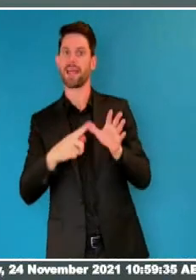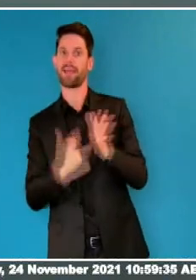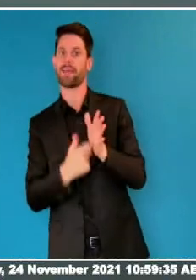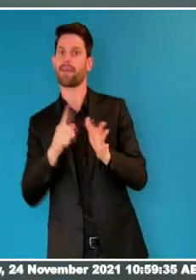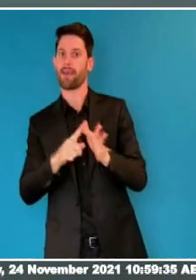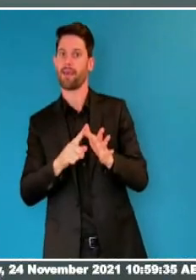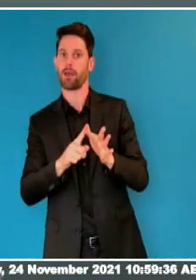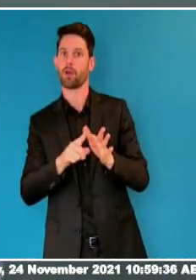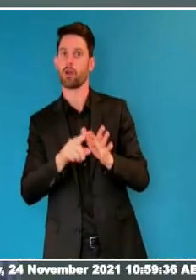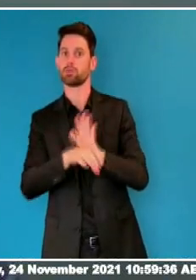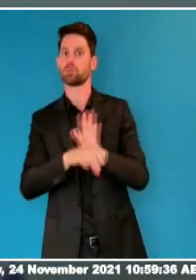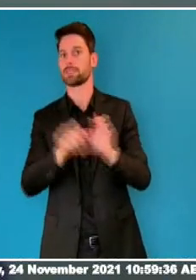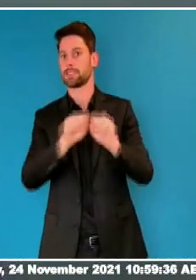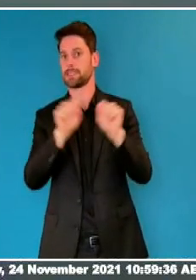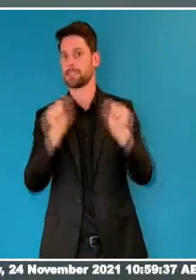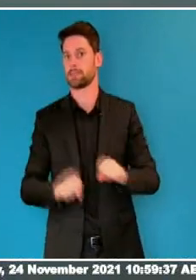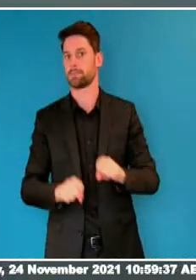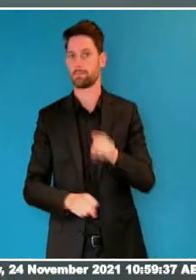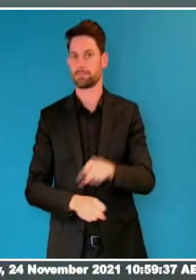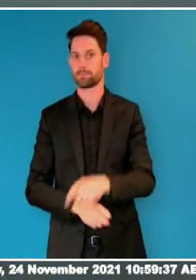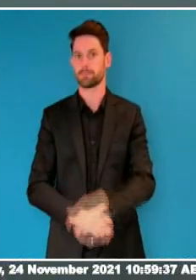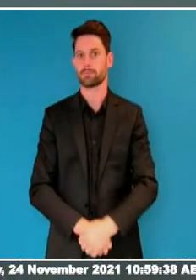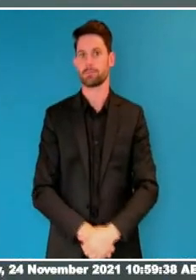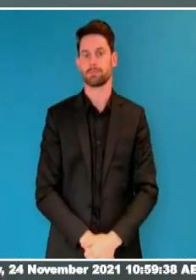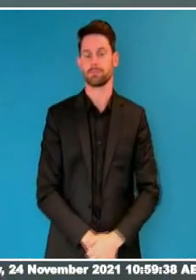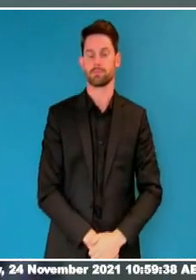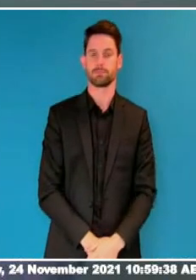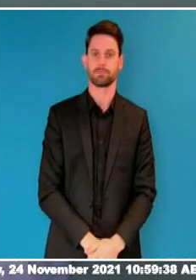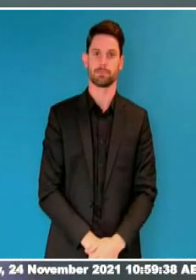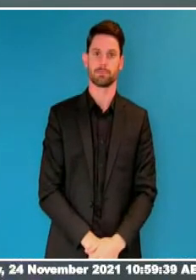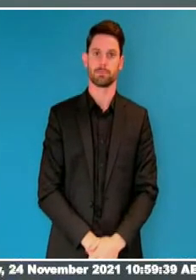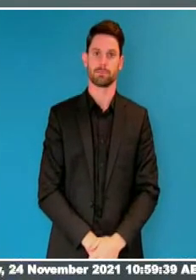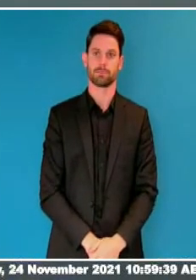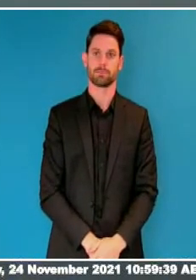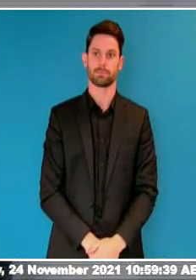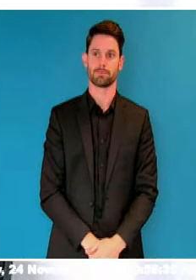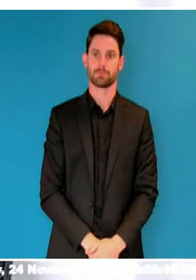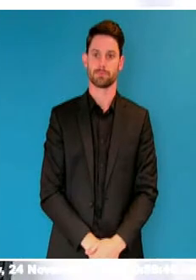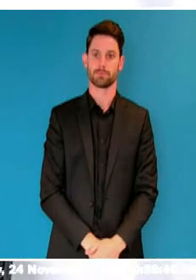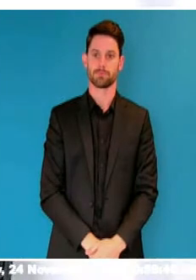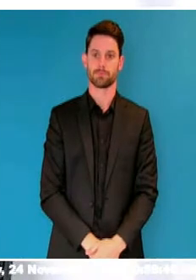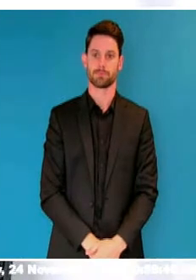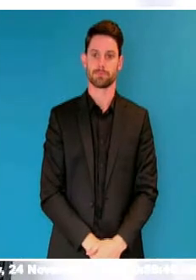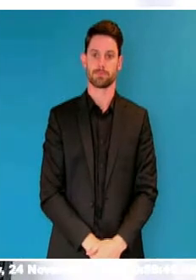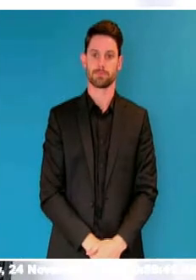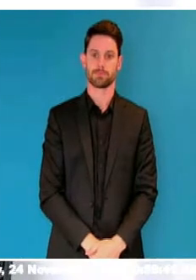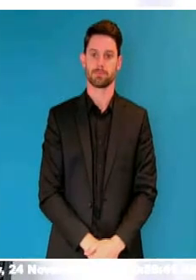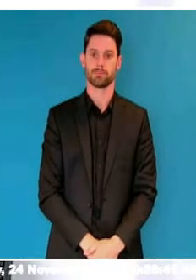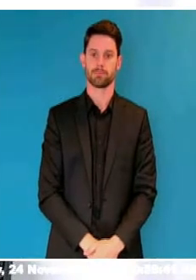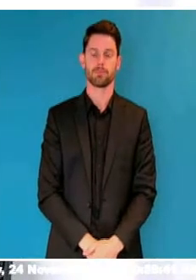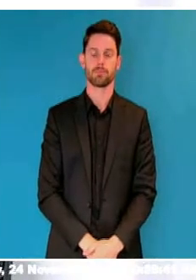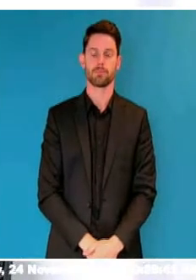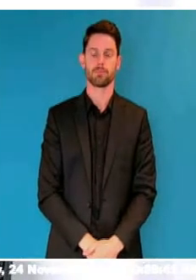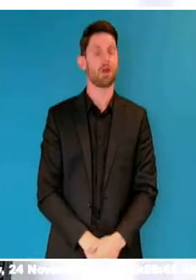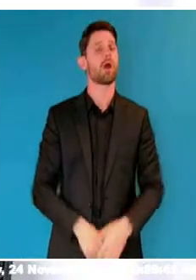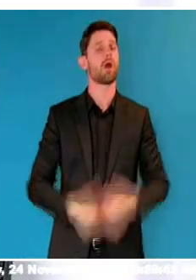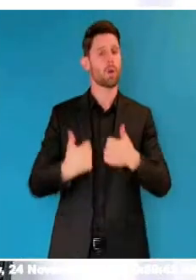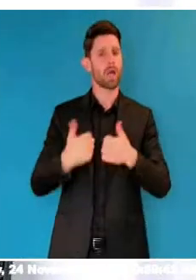Care database. MS DOWSETT: Is the Care database anonymous?